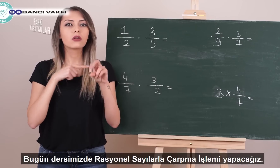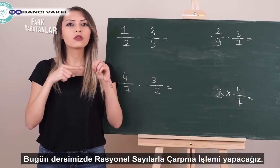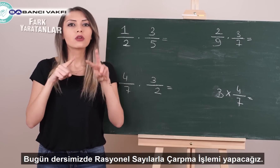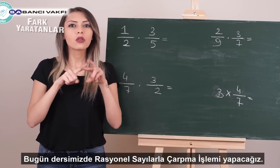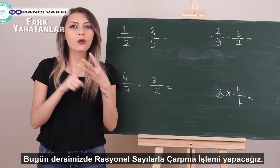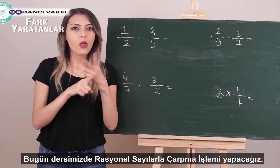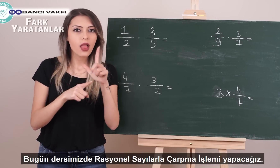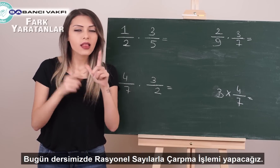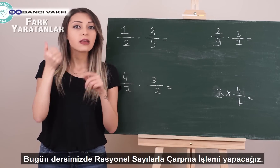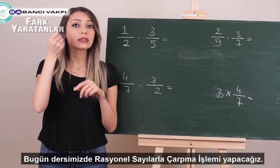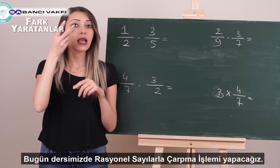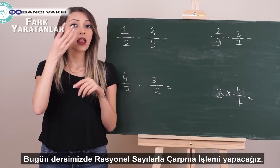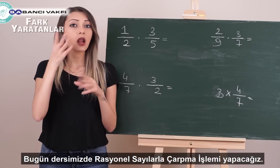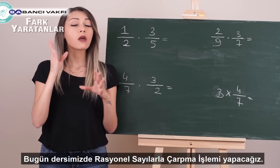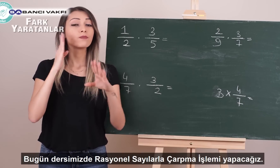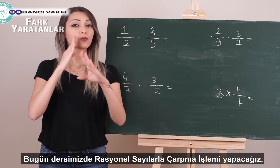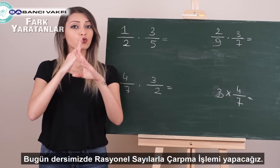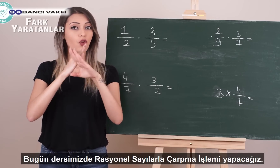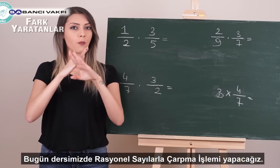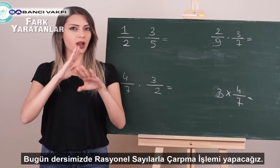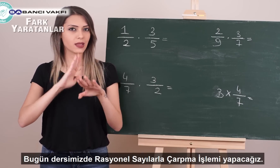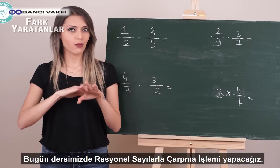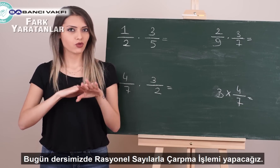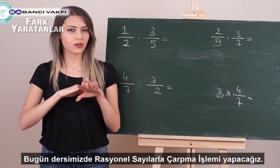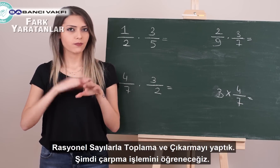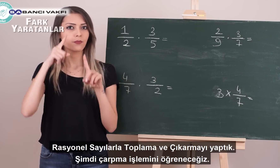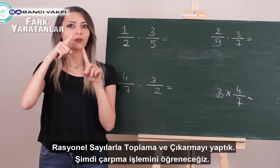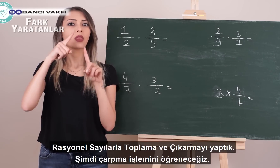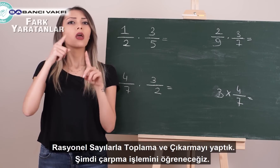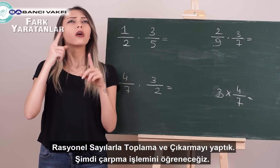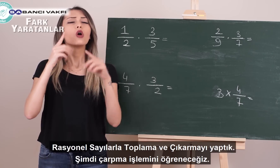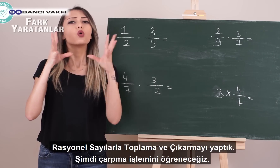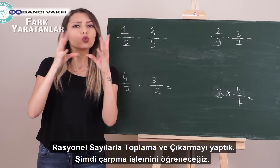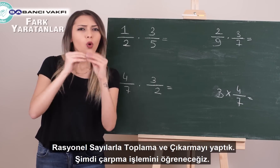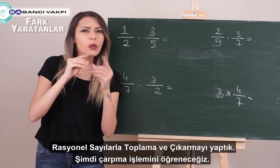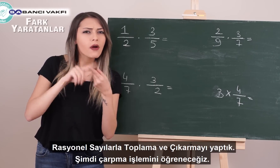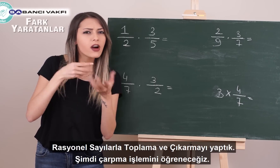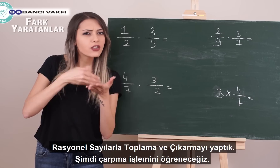Then, we started our first lesson, and of course I have posted a selfie of us.